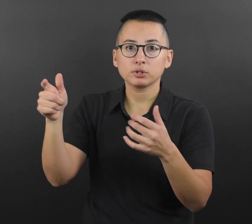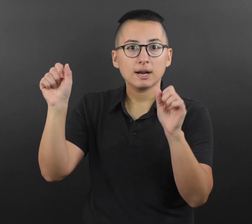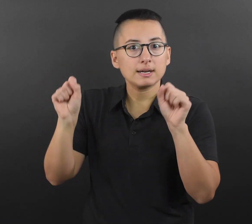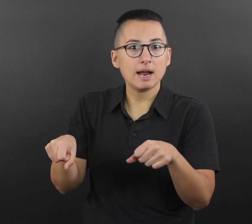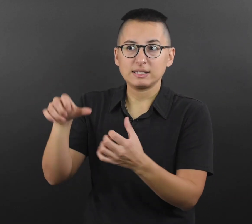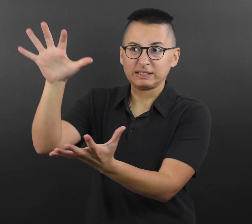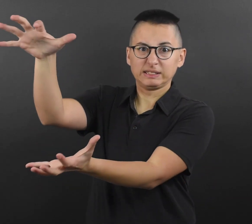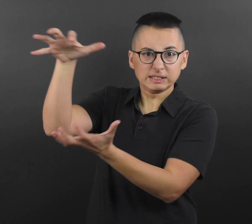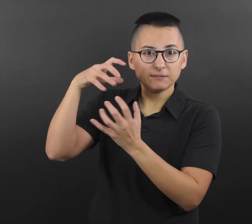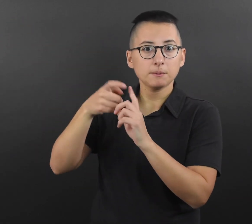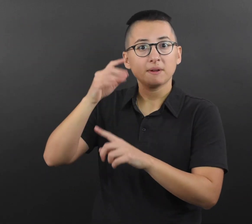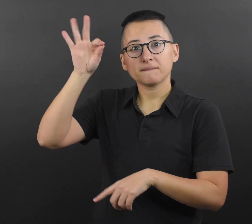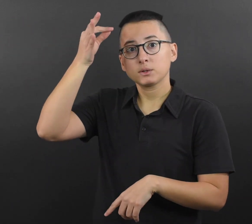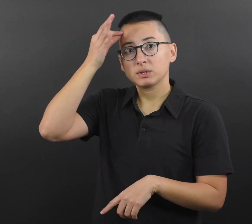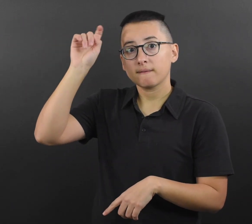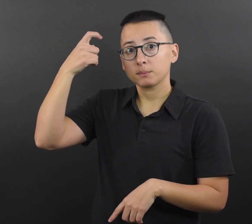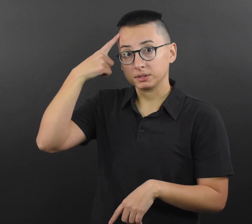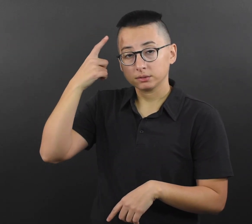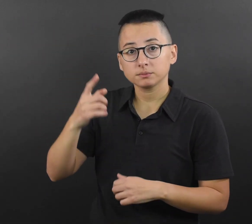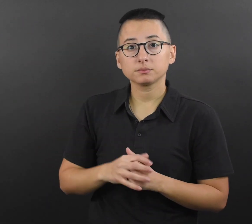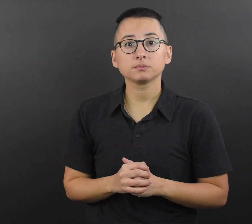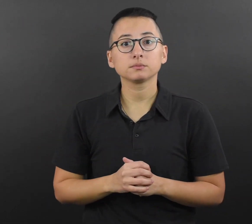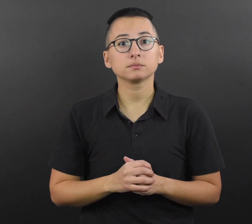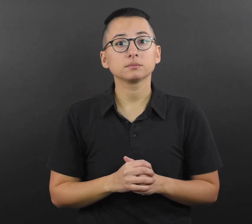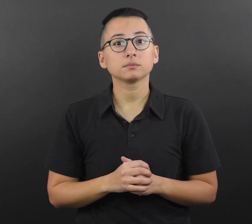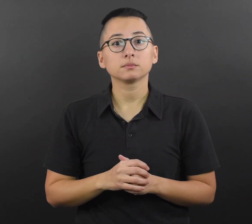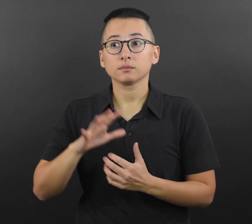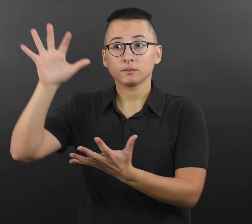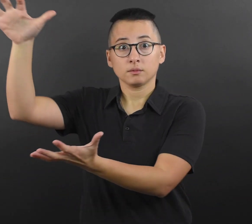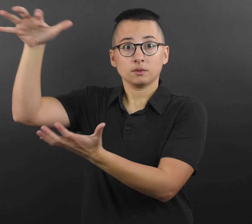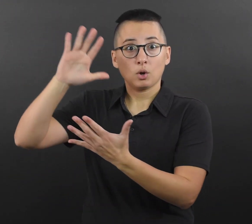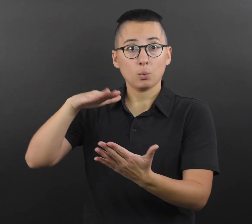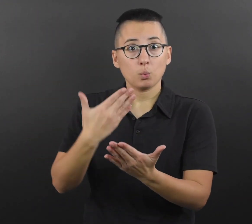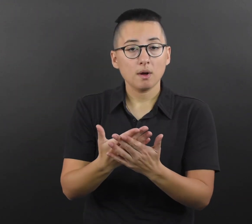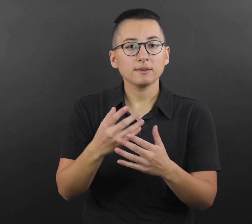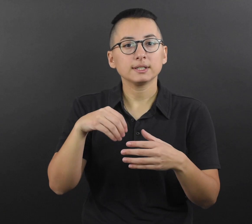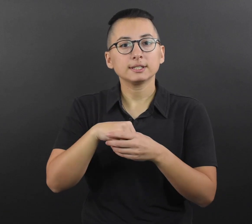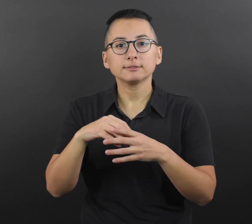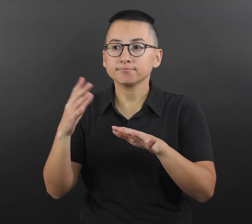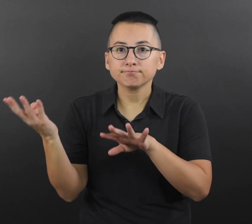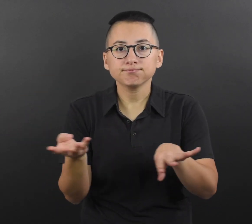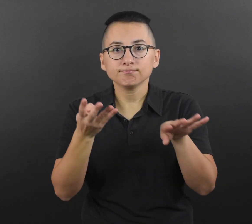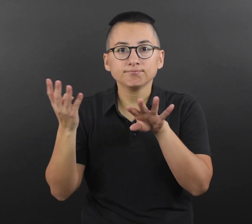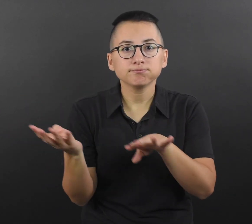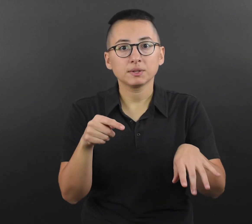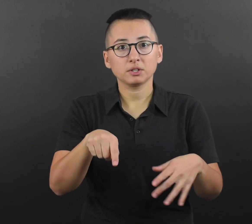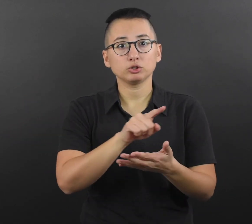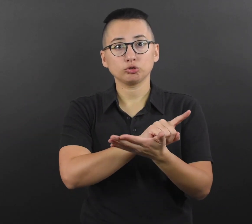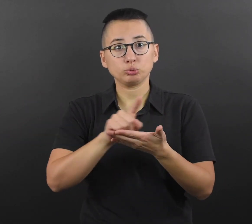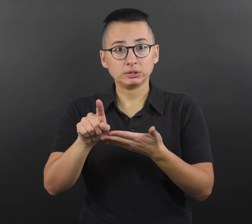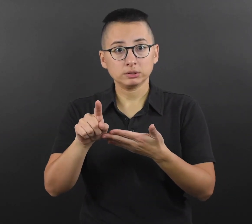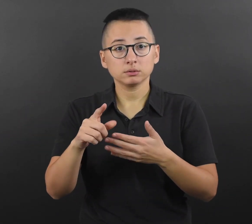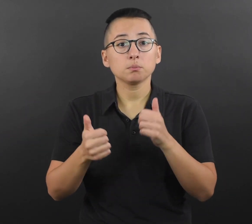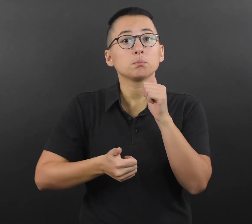government. Doses will arrive in waves this week, with most providers receiving their